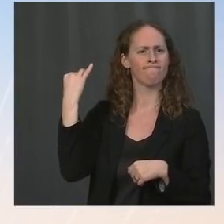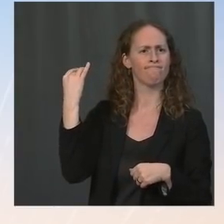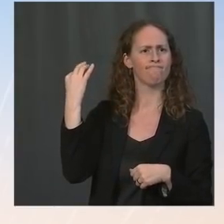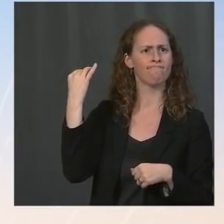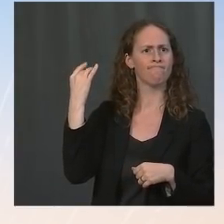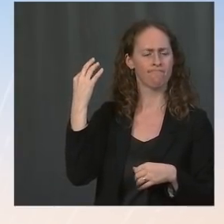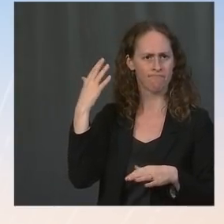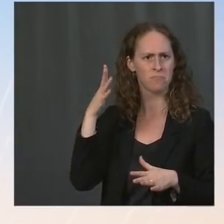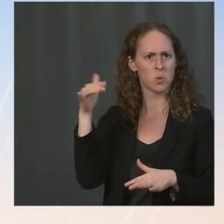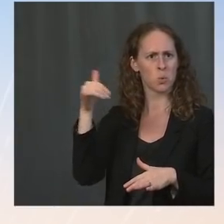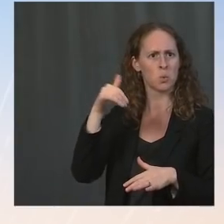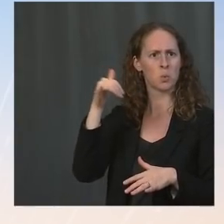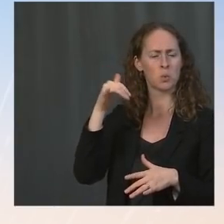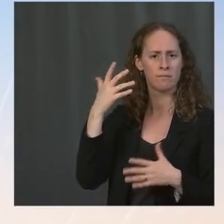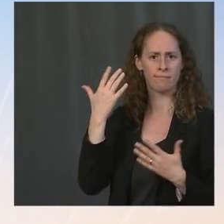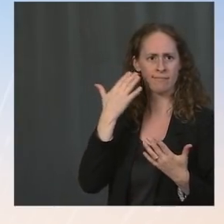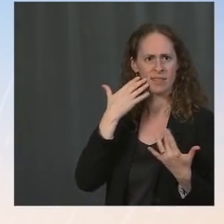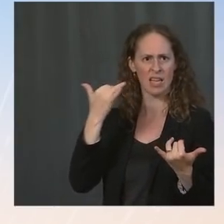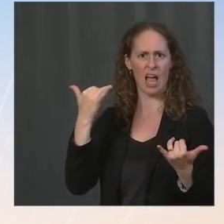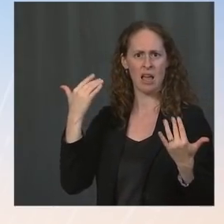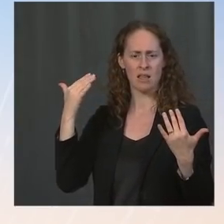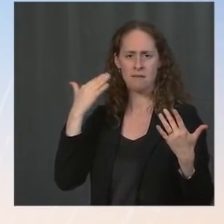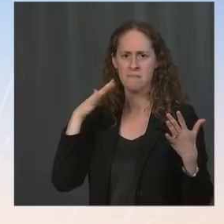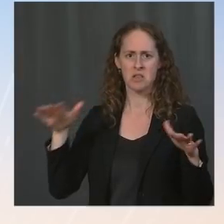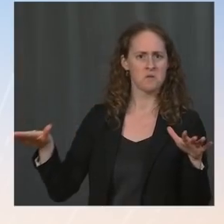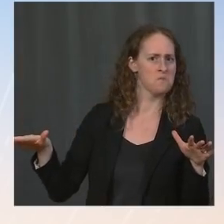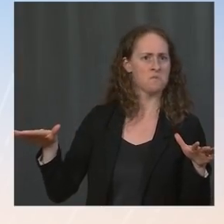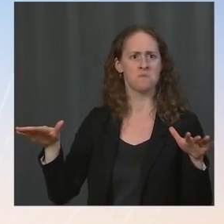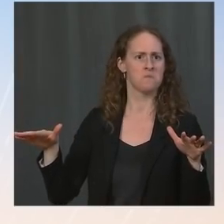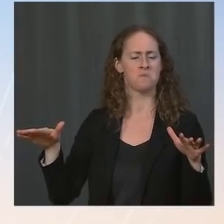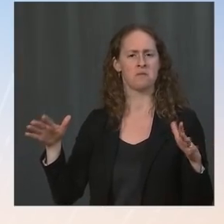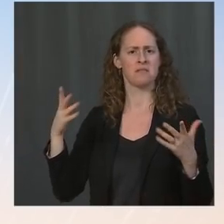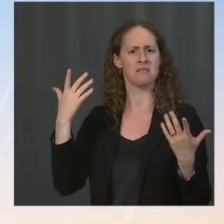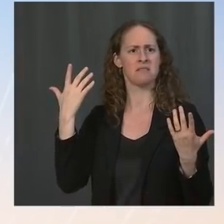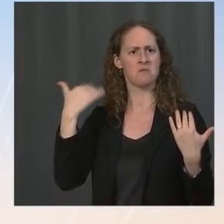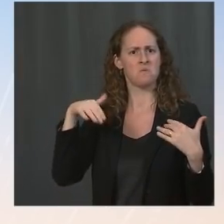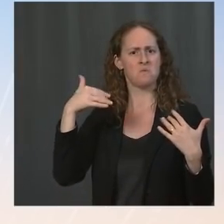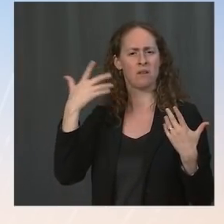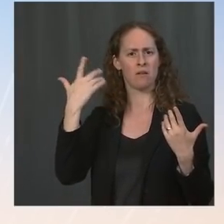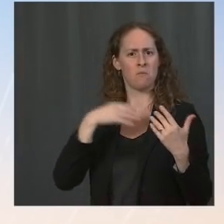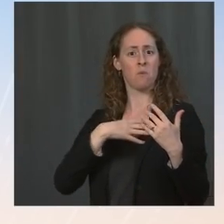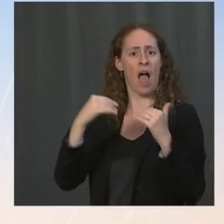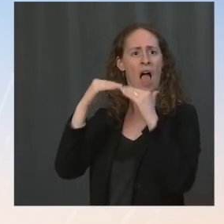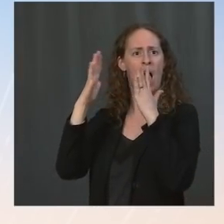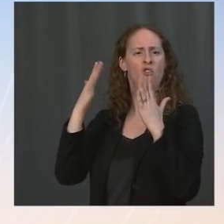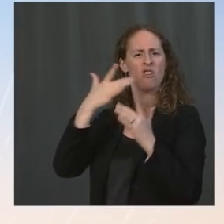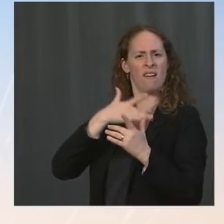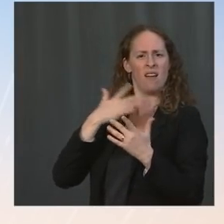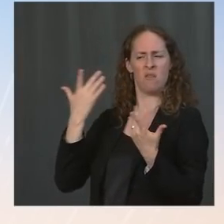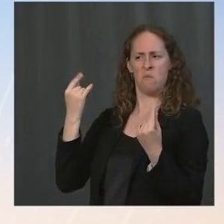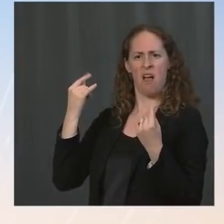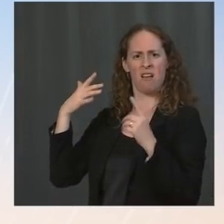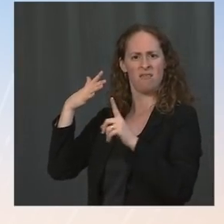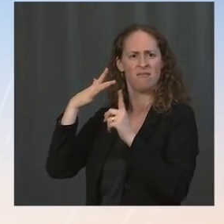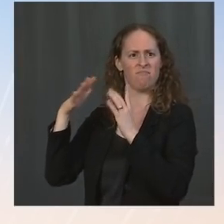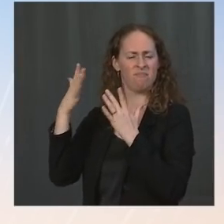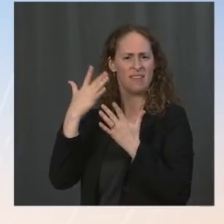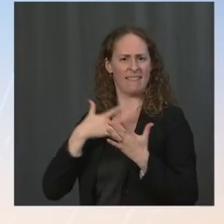given these very, very high-stakes moments that are transpiring? Ms. Psaki: Well, I would say that addressing crises is what government is supposed to do.